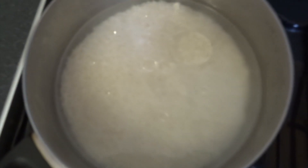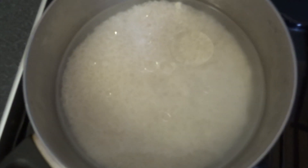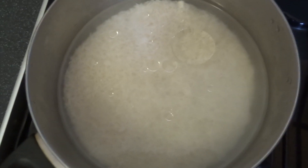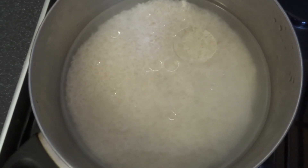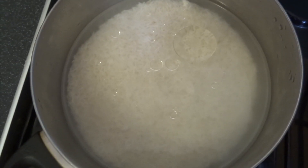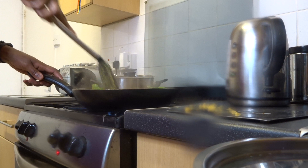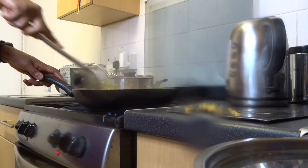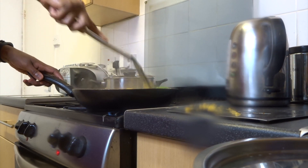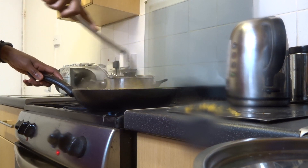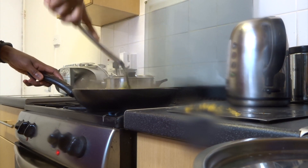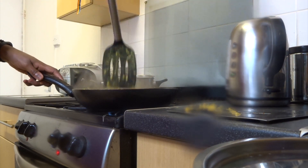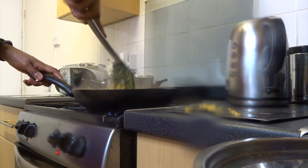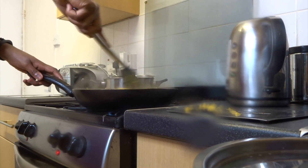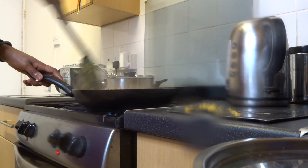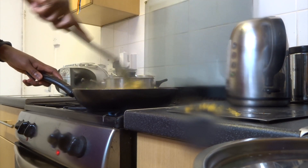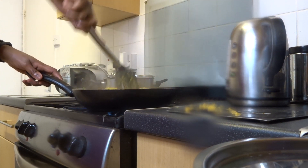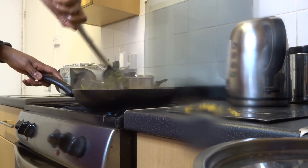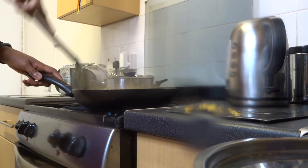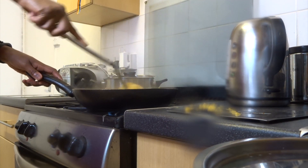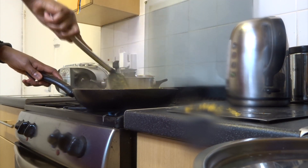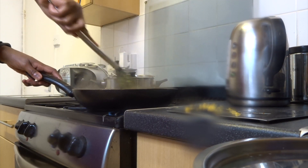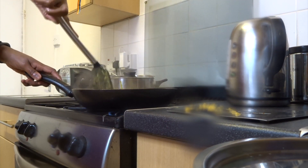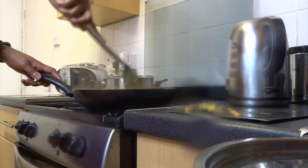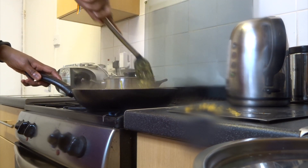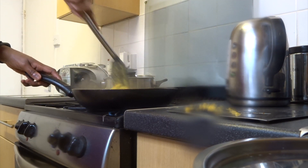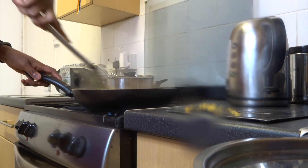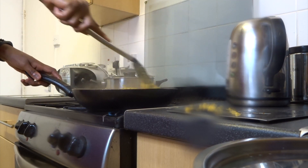And we will add the spinach into the curry, bit by bit.